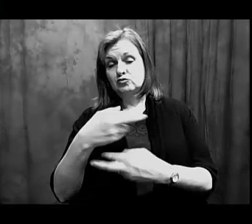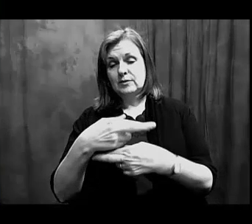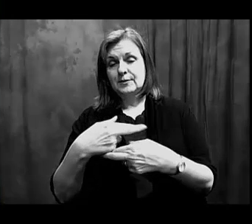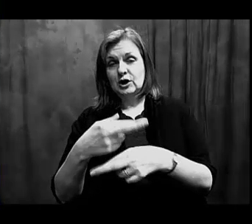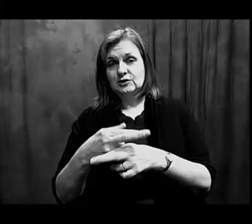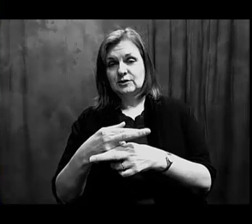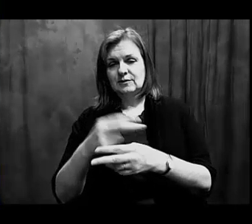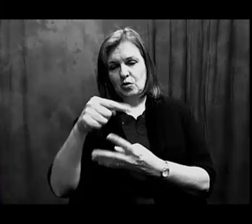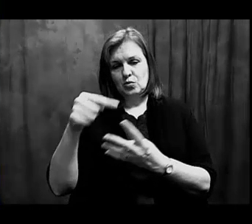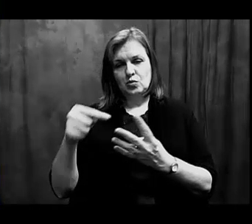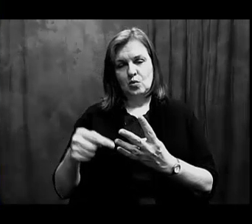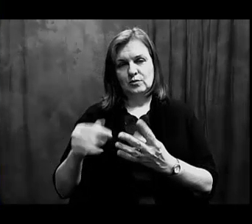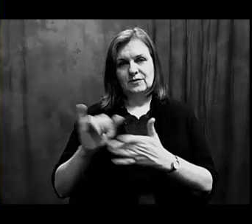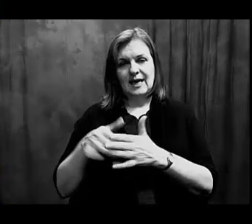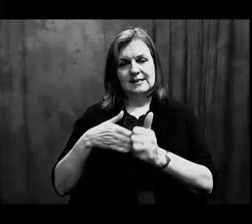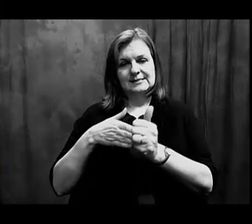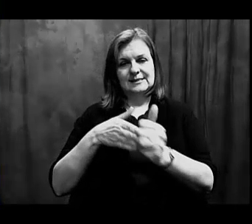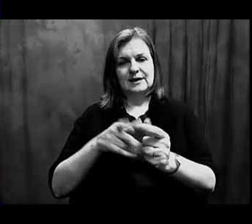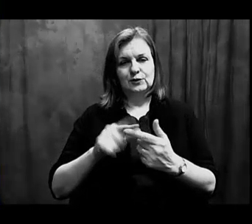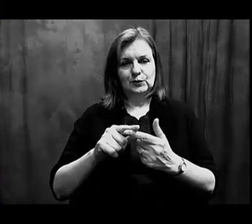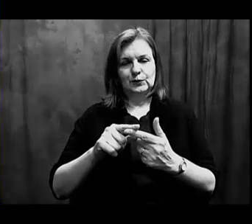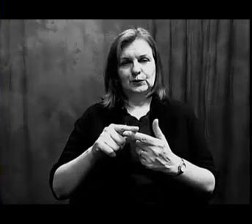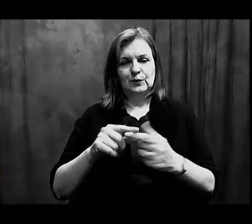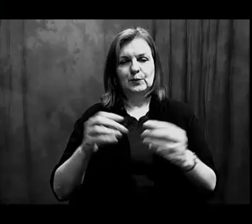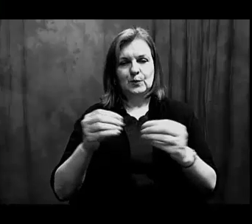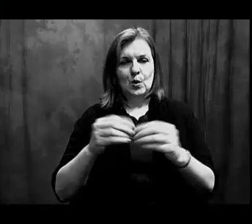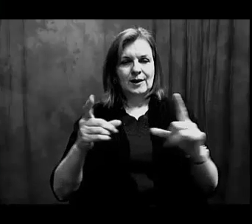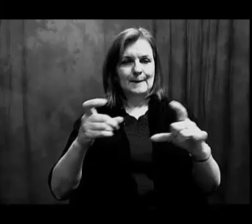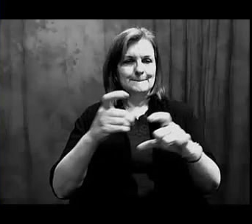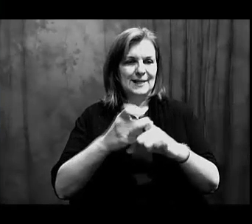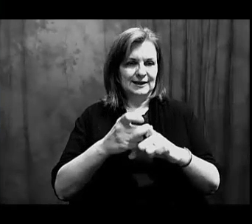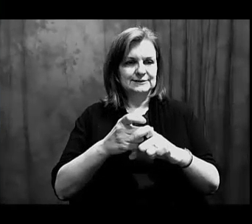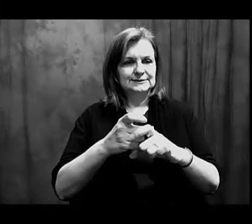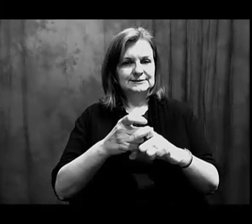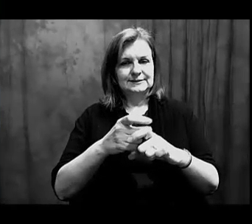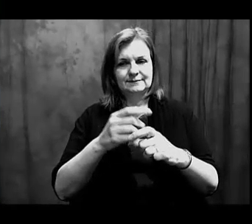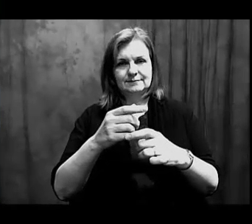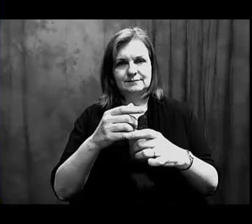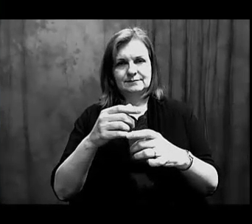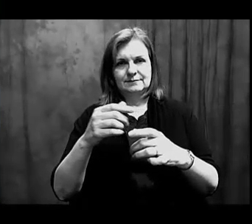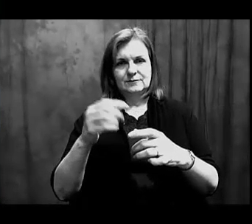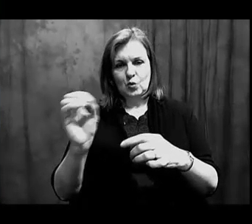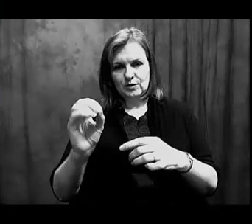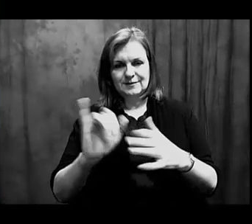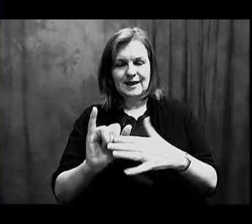ones that would have led to our higher levels -- the fungus plants and animals